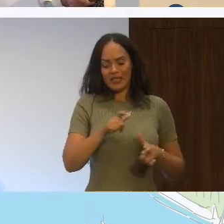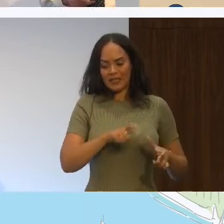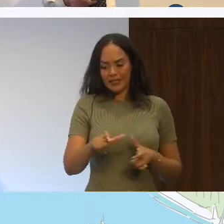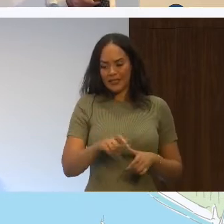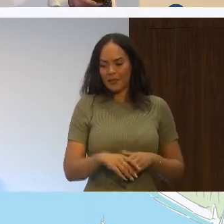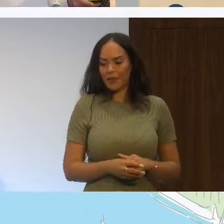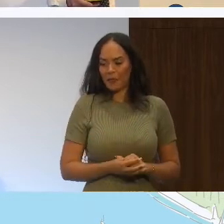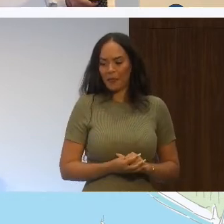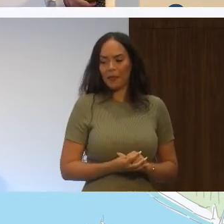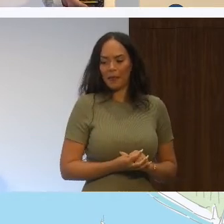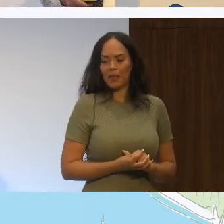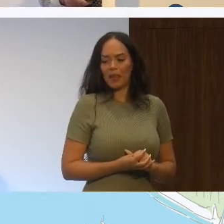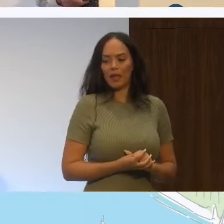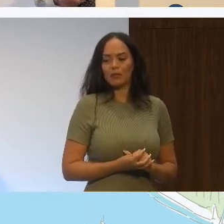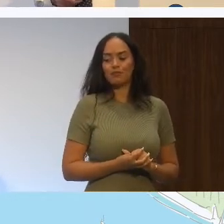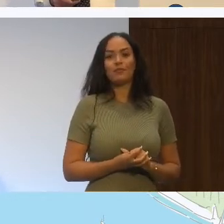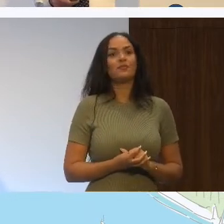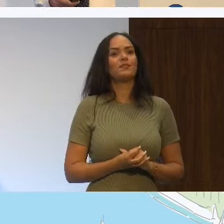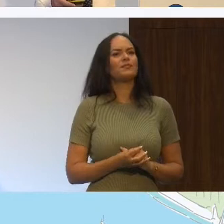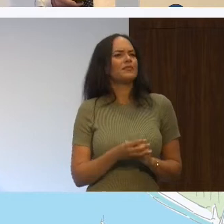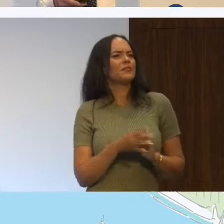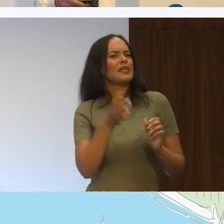People feel a bit generally feel quite tingly and they can